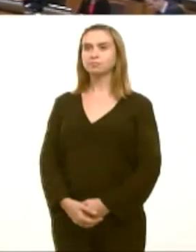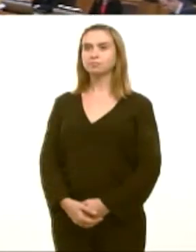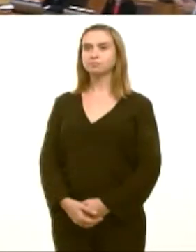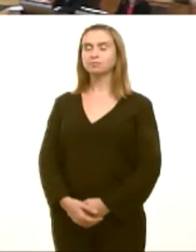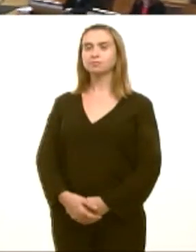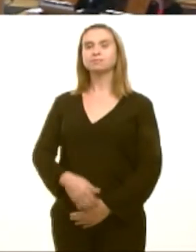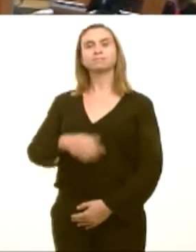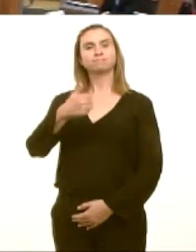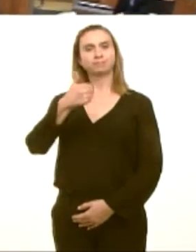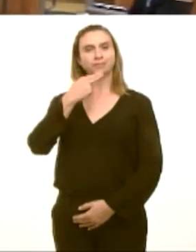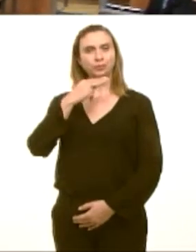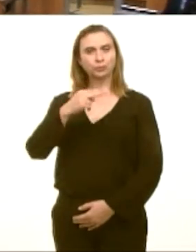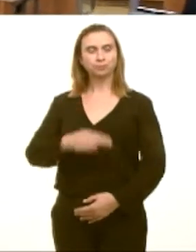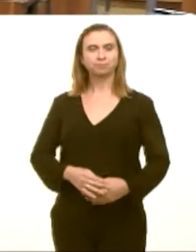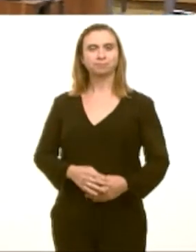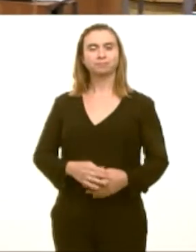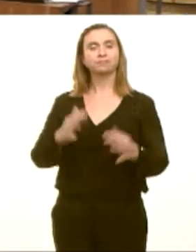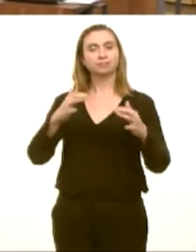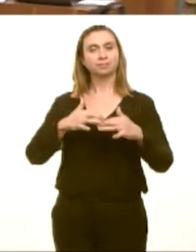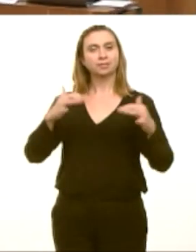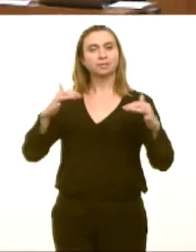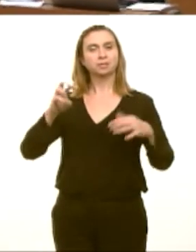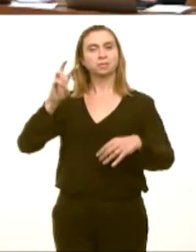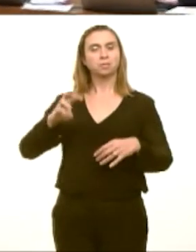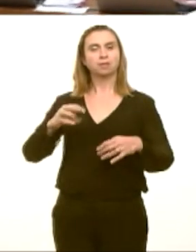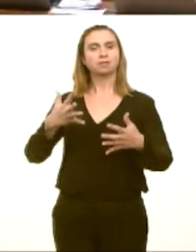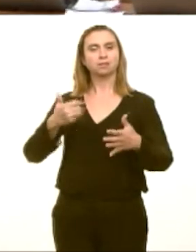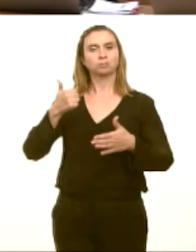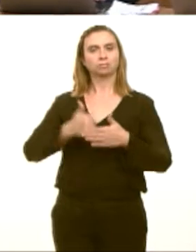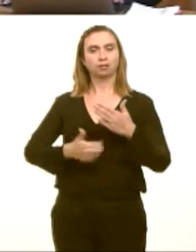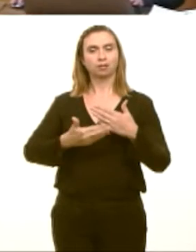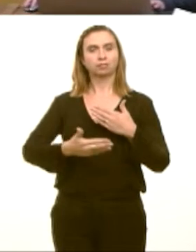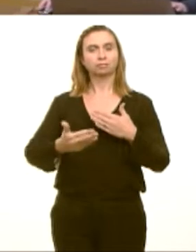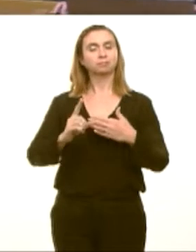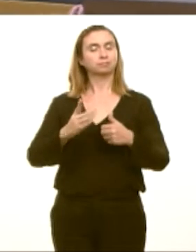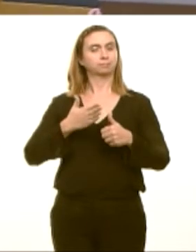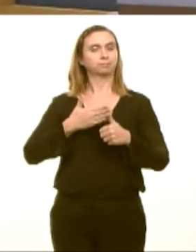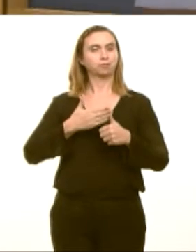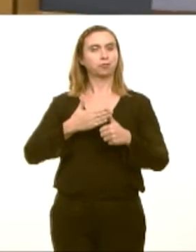Y Llywydd / The Presiding Officer: Good afternoon. The National Assembly for Wales is now in session. Y Llywydd / The Presiding Officer: Before we start this afternoon, Iím sure Members